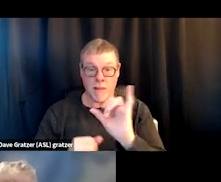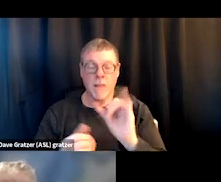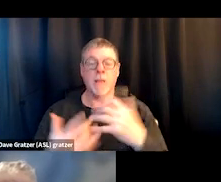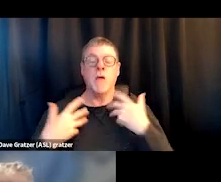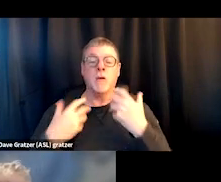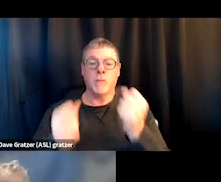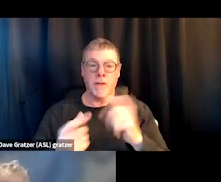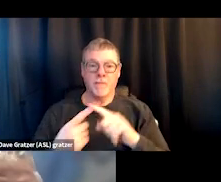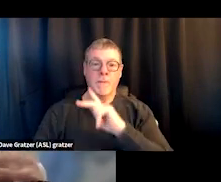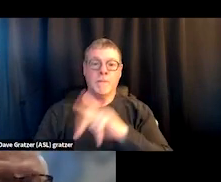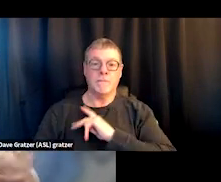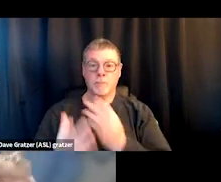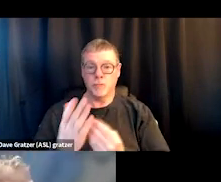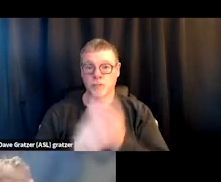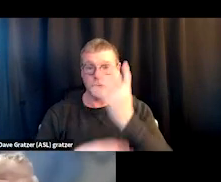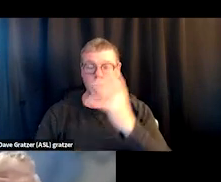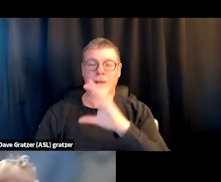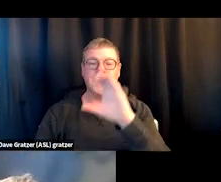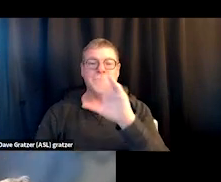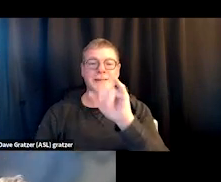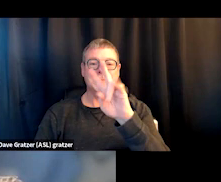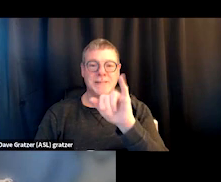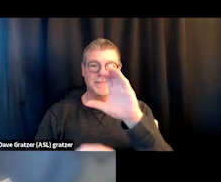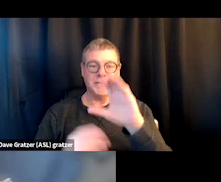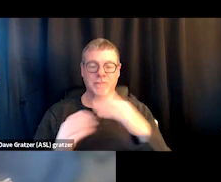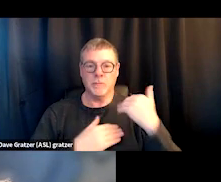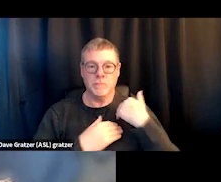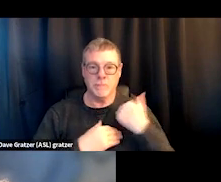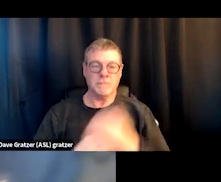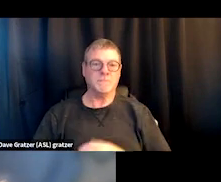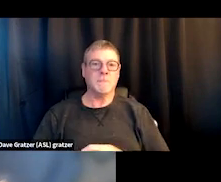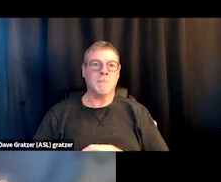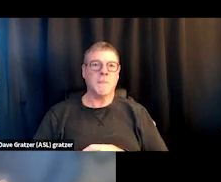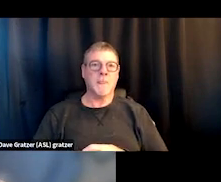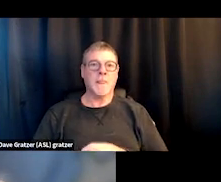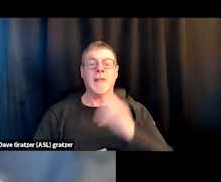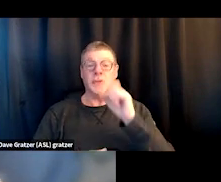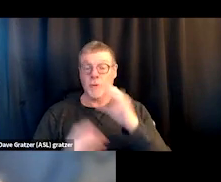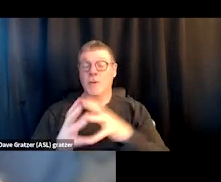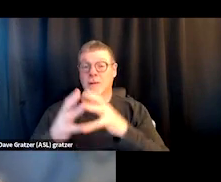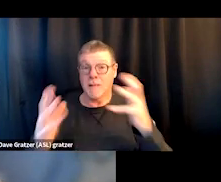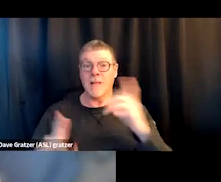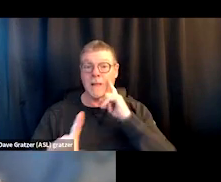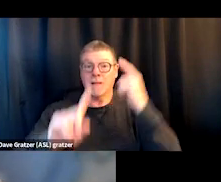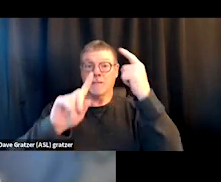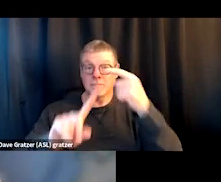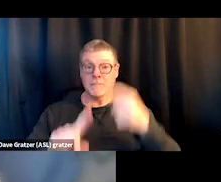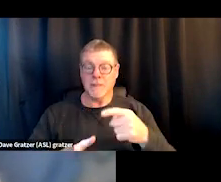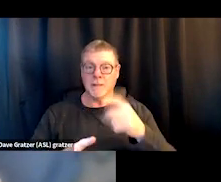personal growth, and civic responsibility. So there's a lot here in the mission that we could kind of unpack,